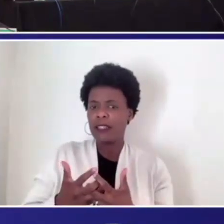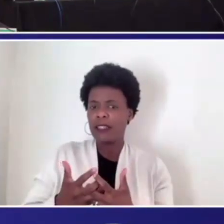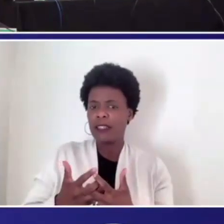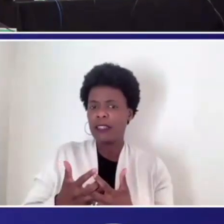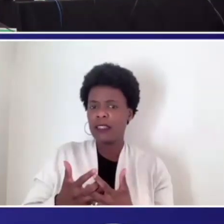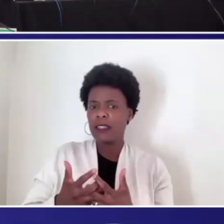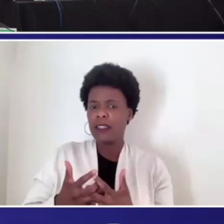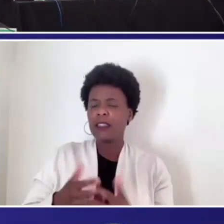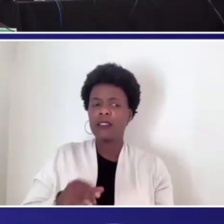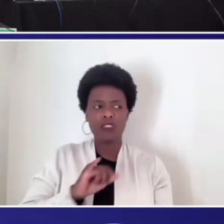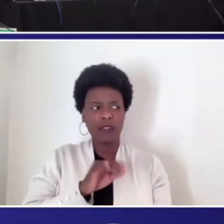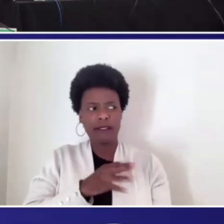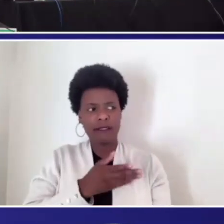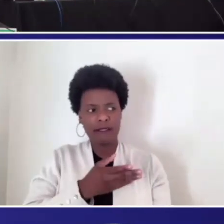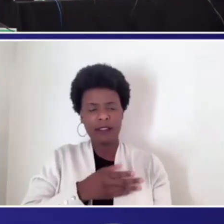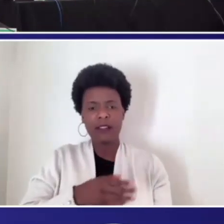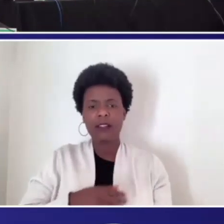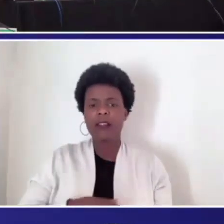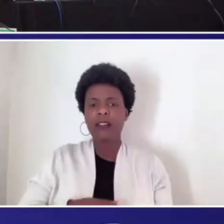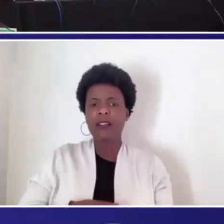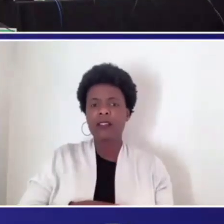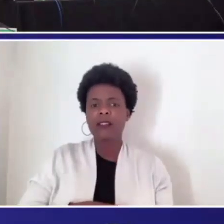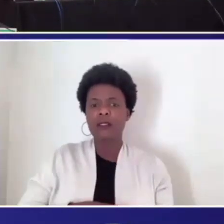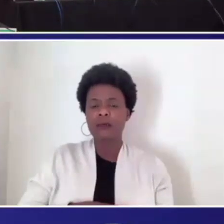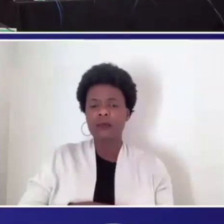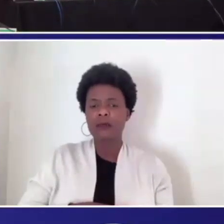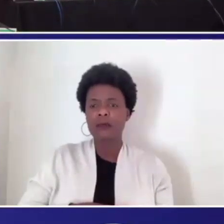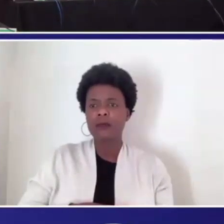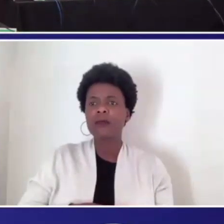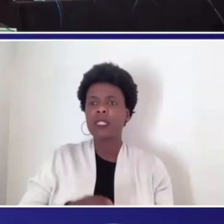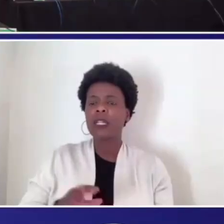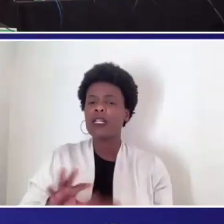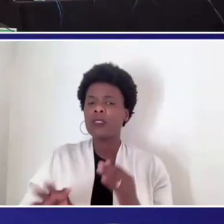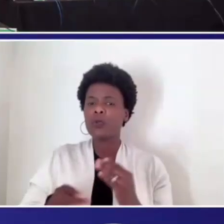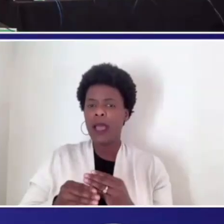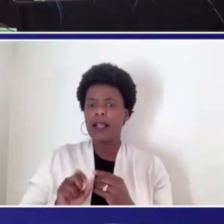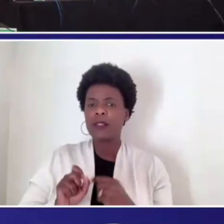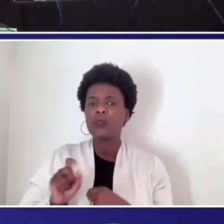Yeah. Well, and I guess the, the -- I'll piggyback on that question with